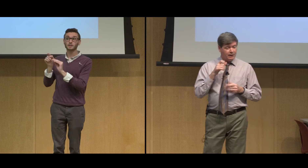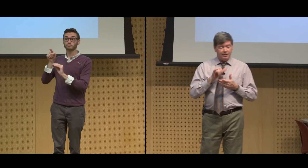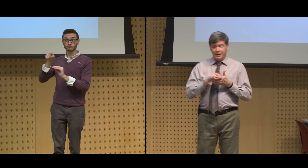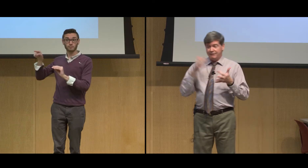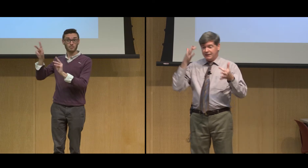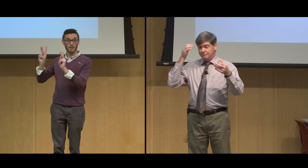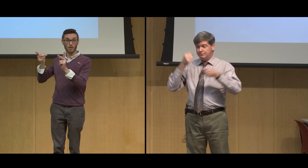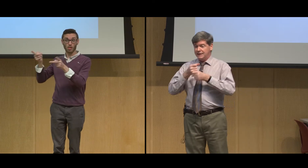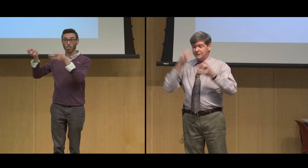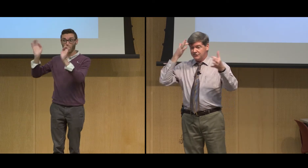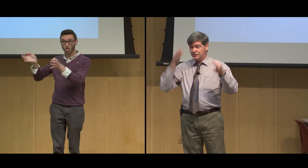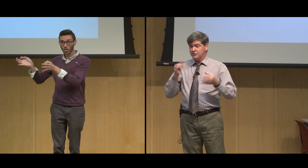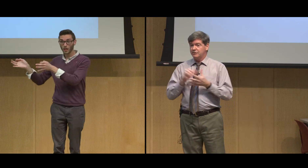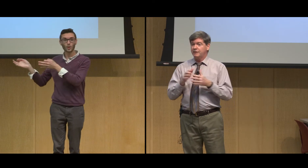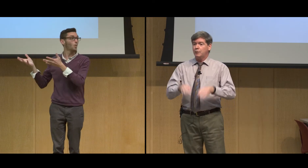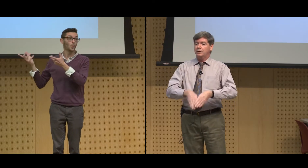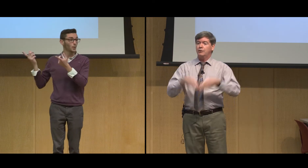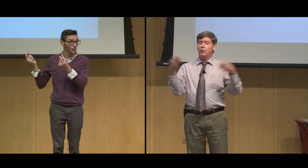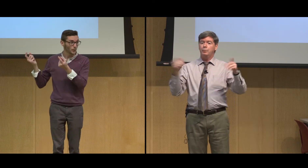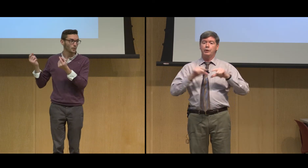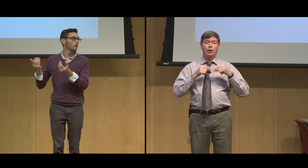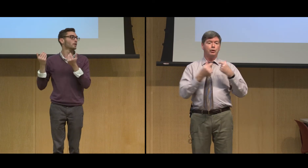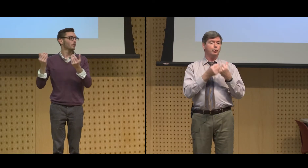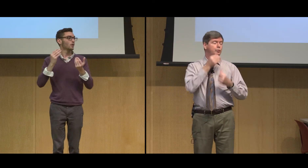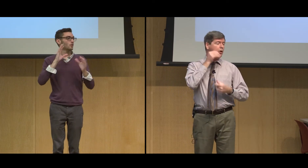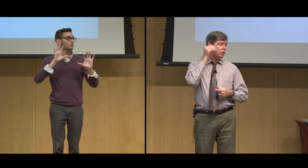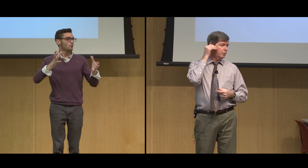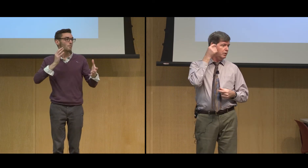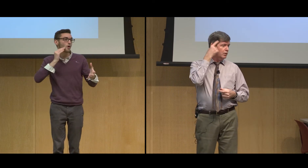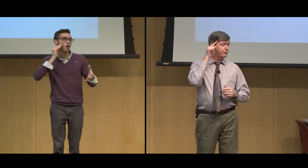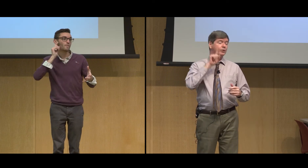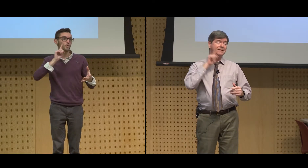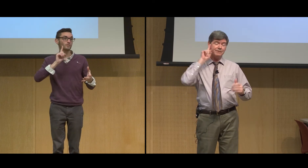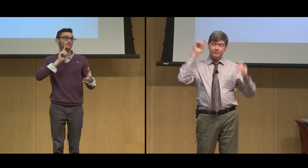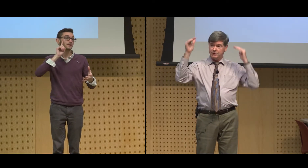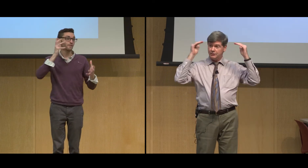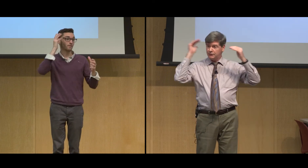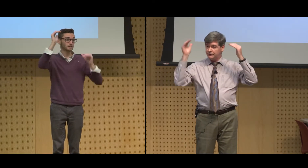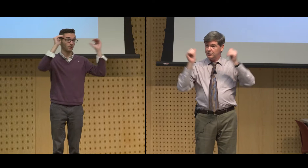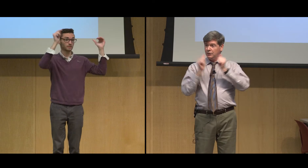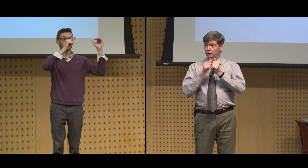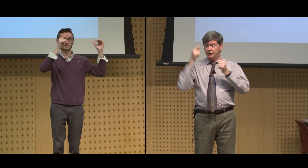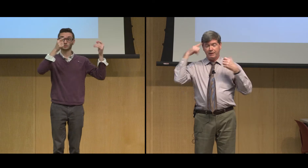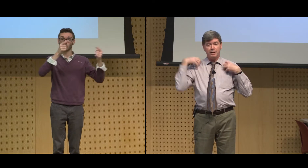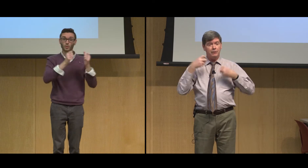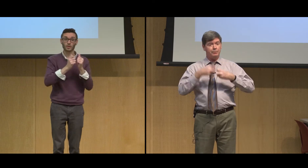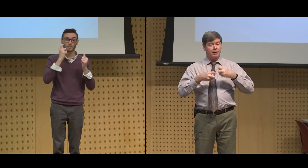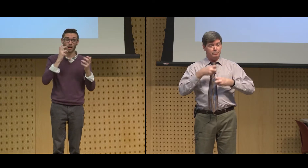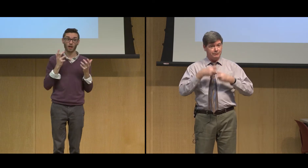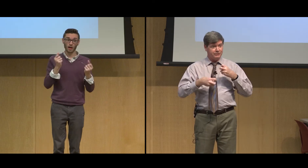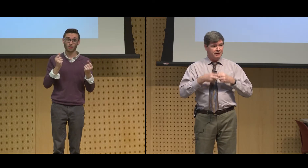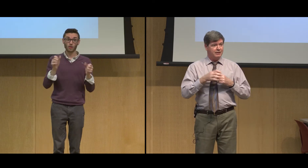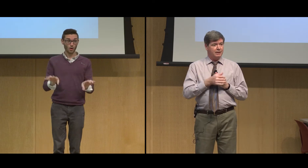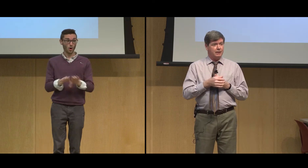uh, that they'd made a decision that they wanted to open a group home for deaf adults with mental health problems.